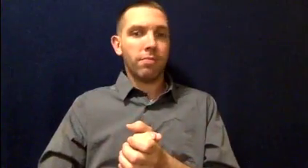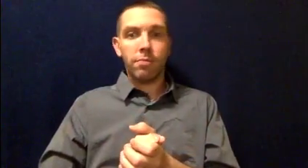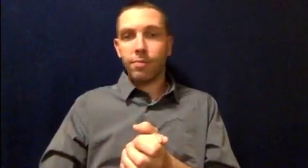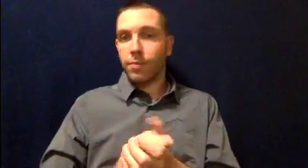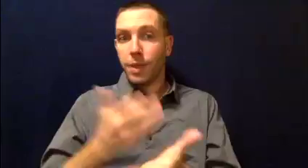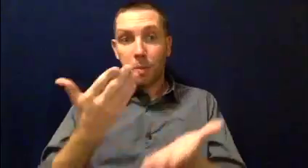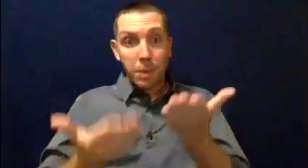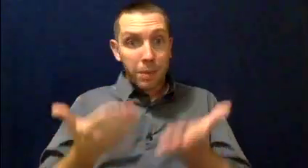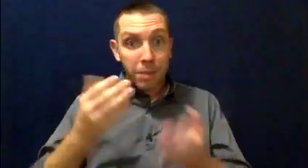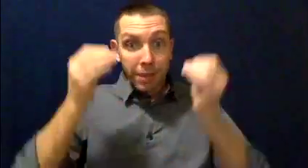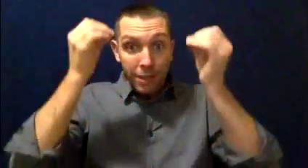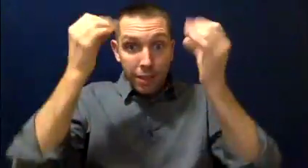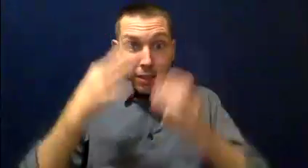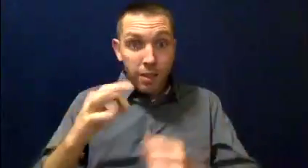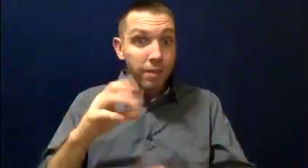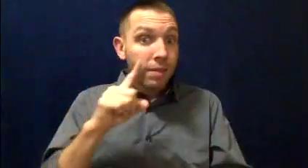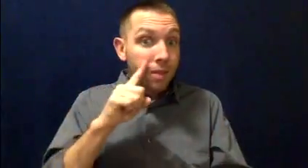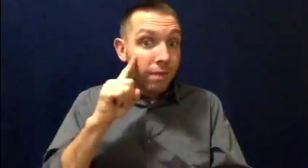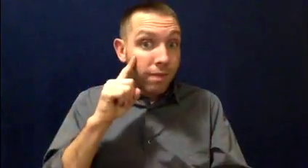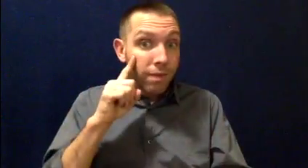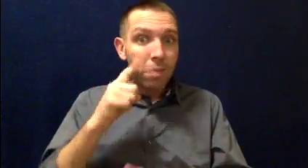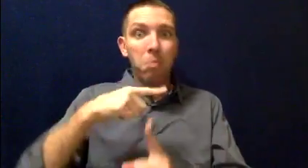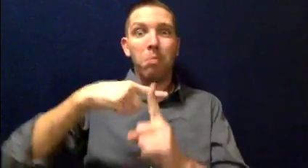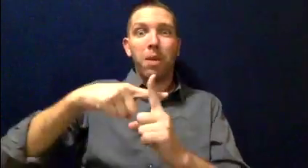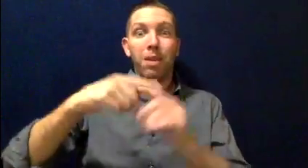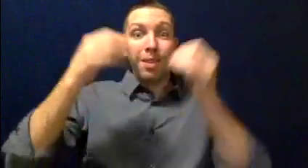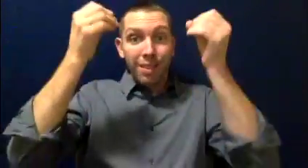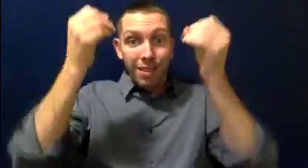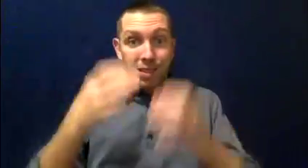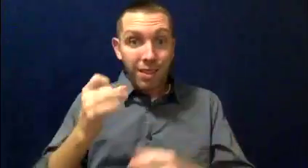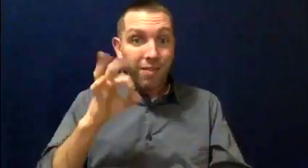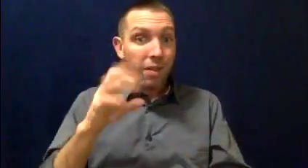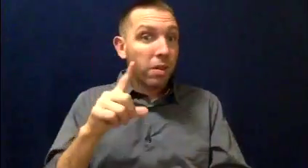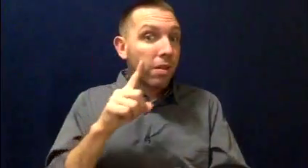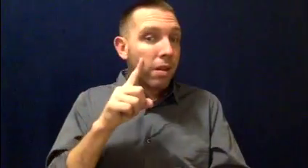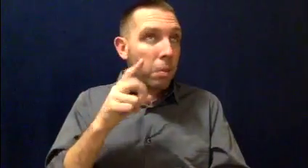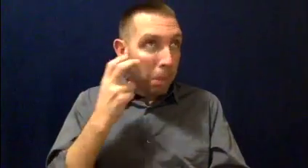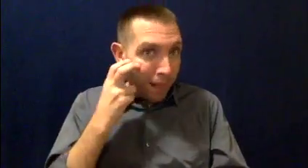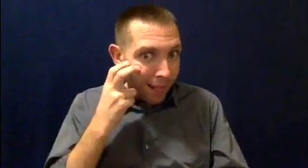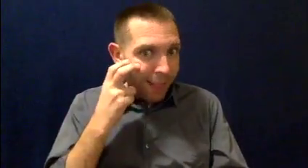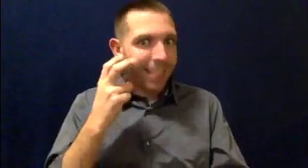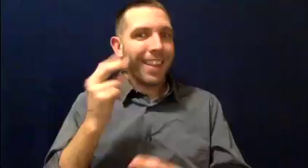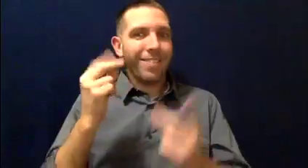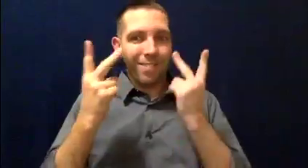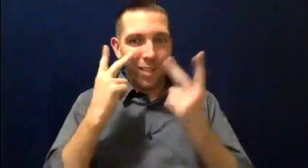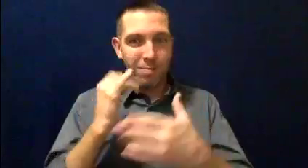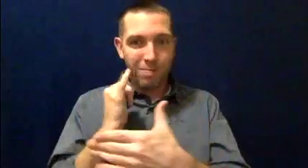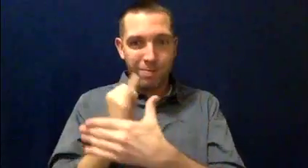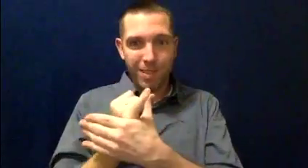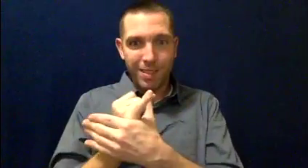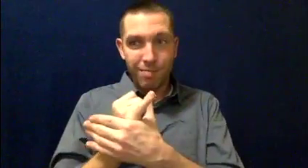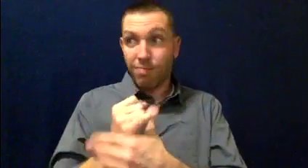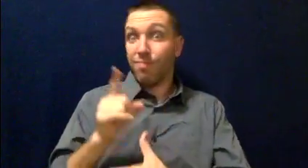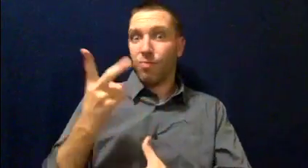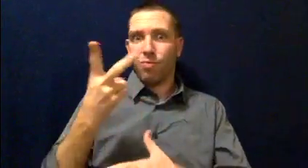services from a teacher of the deaf (TOD) and a teacher of the blind and visually impaired (TVI).